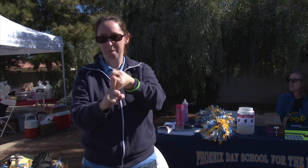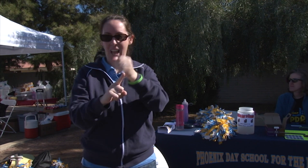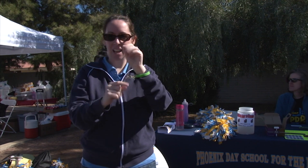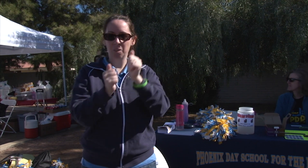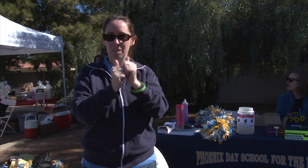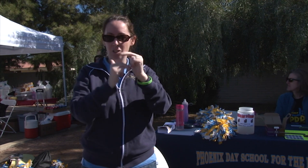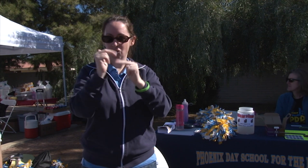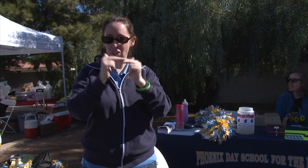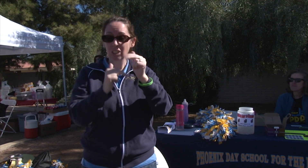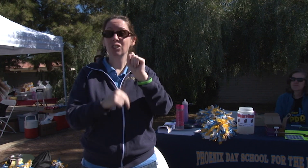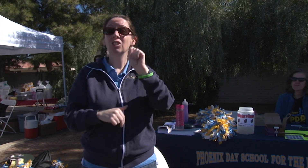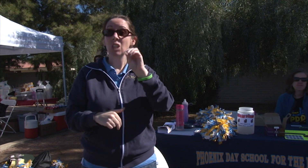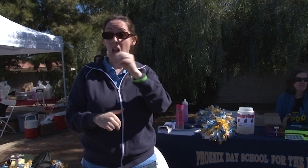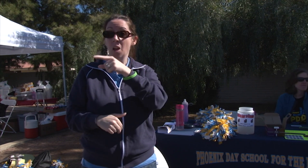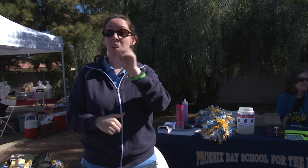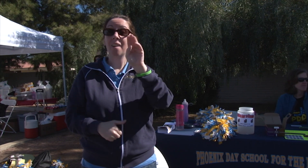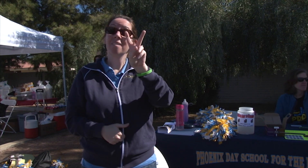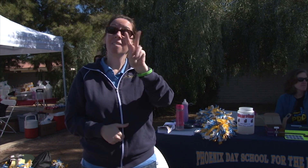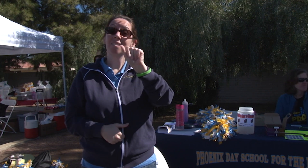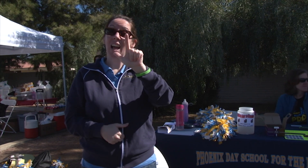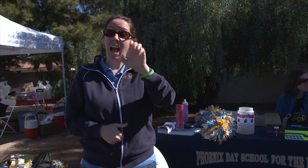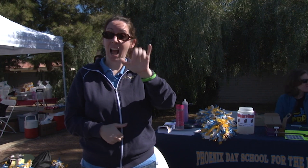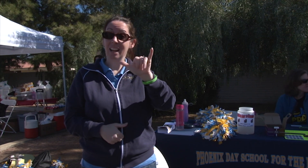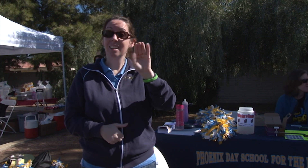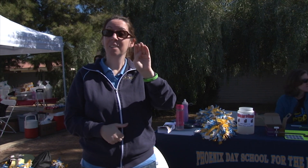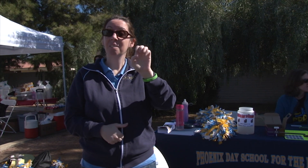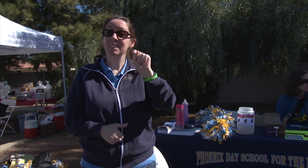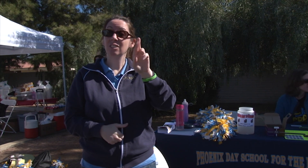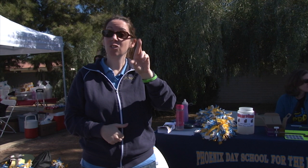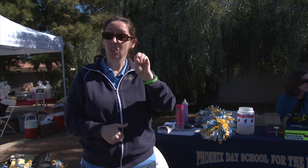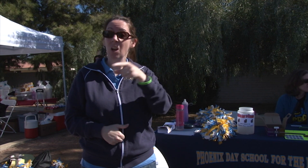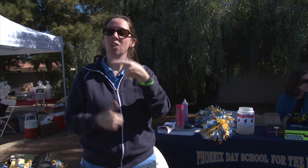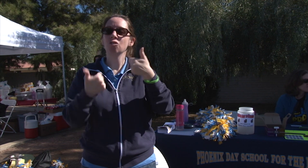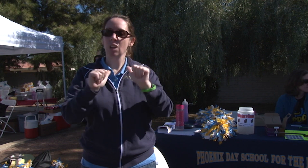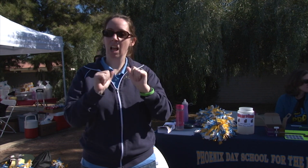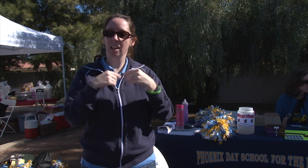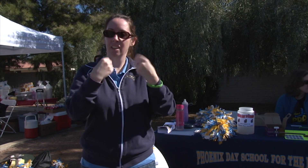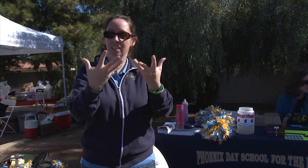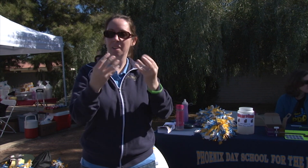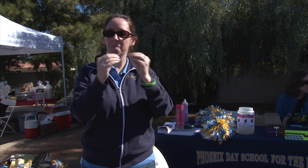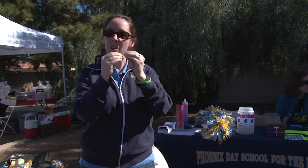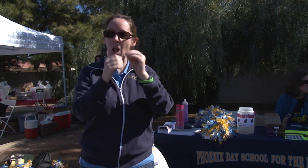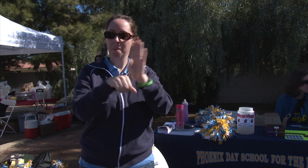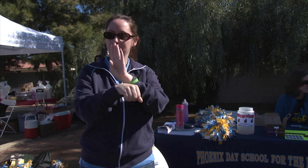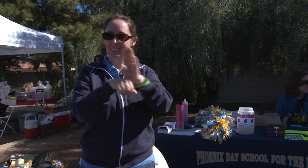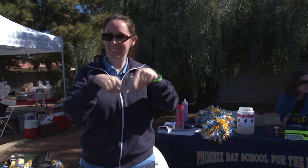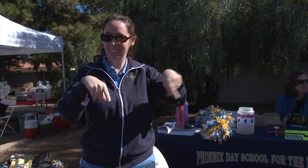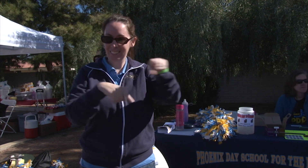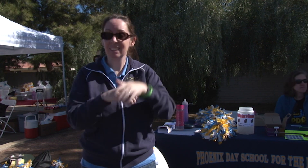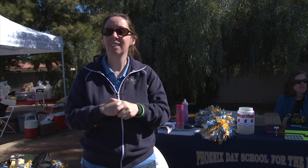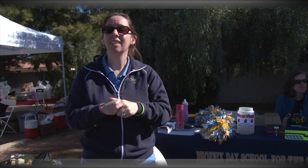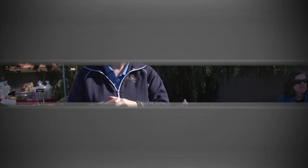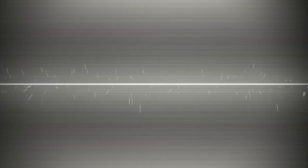VALLEY METRO TRIES TO GIVE THEM MORE BUSINESS BY DOING THAT.